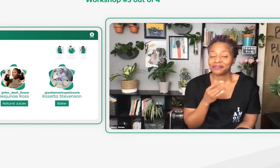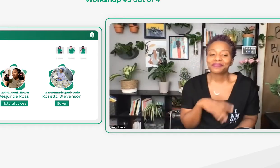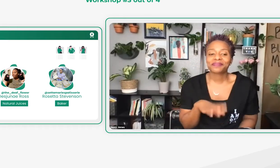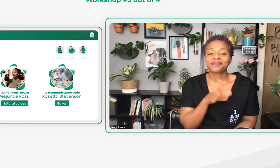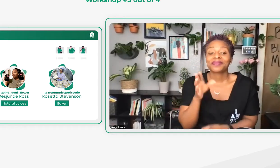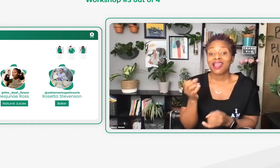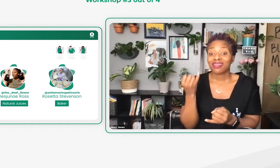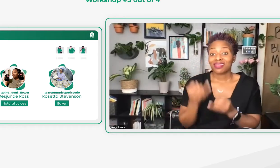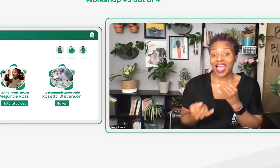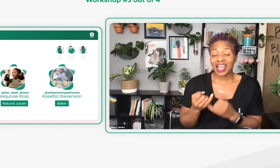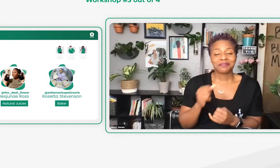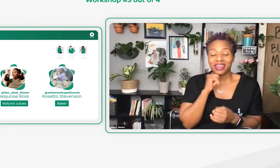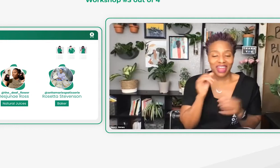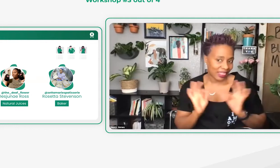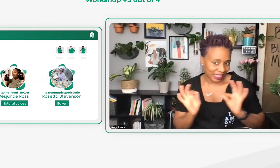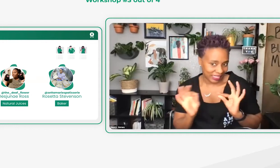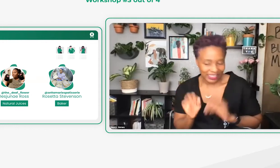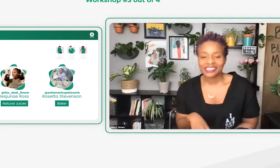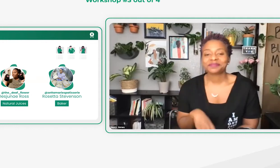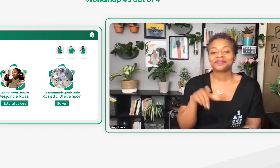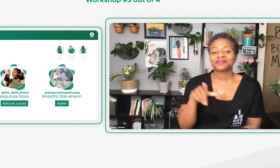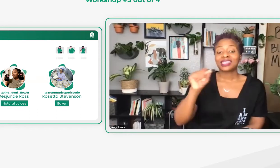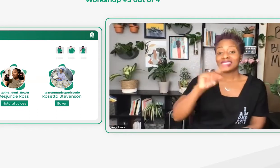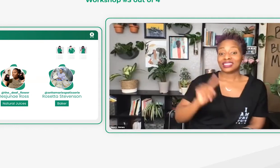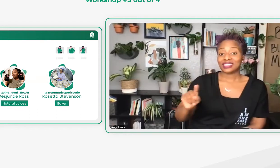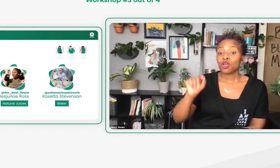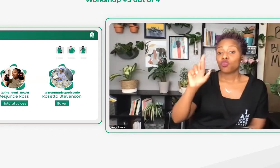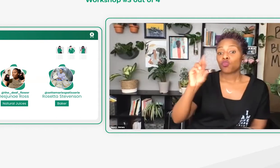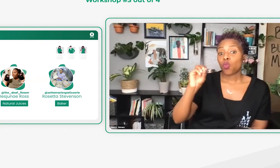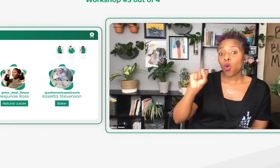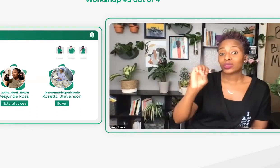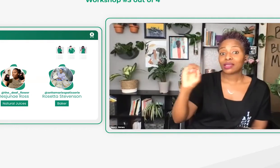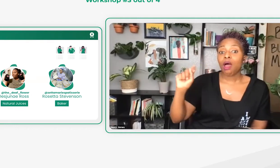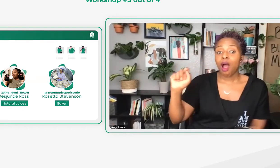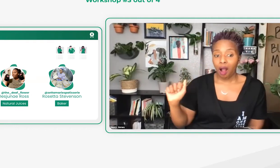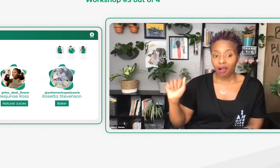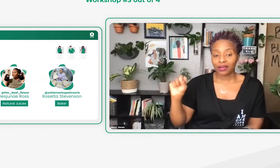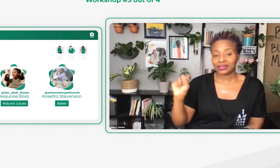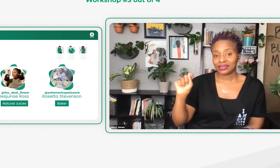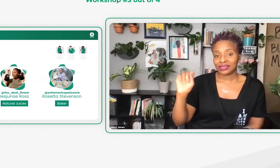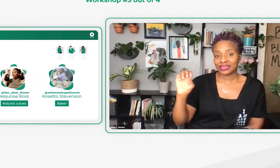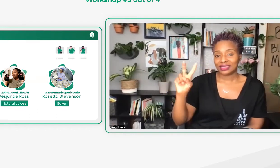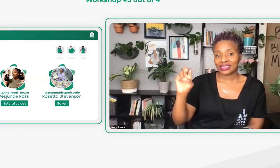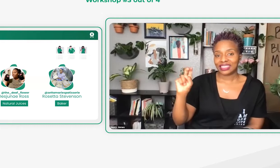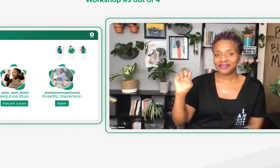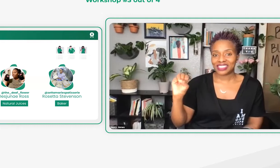and some of the holistic drinks are fantastic. Last but not least, Rosetta Stevenson.